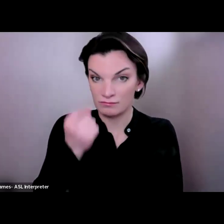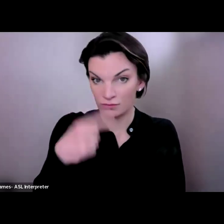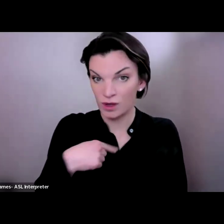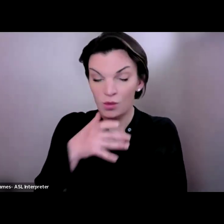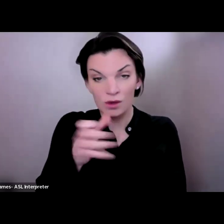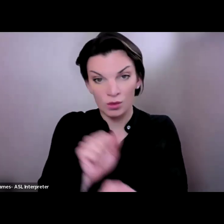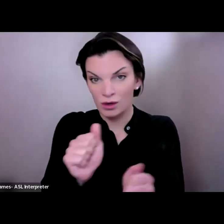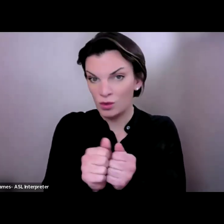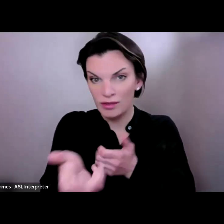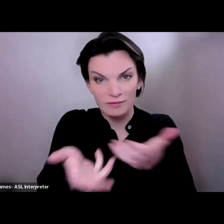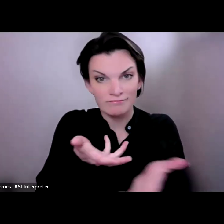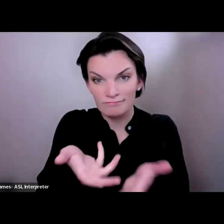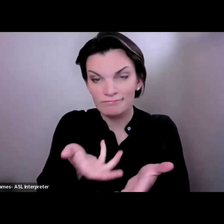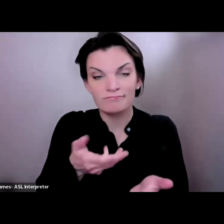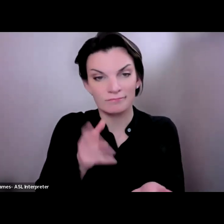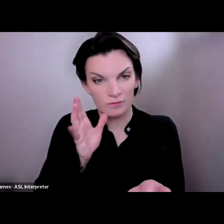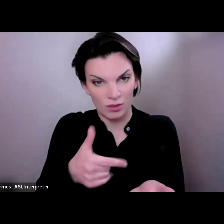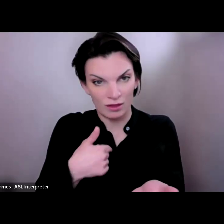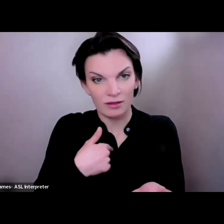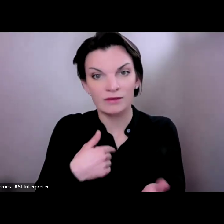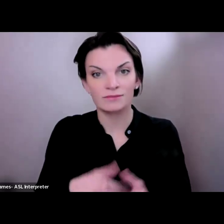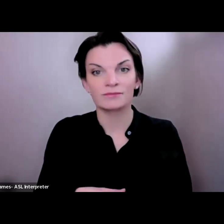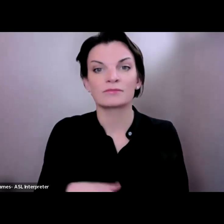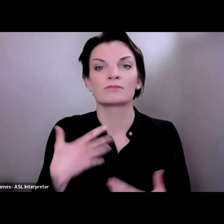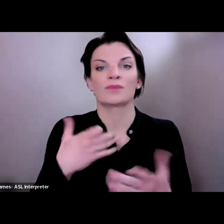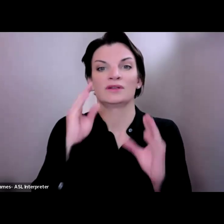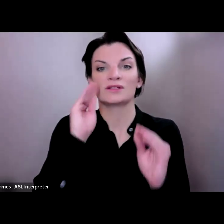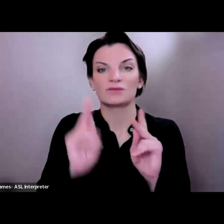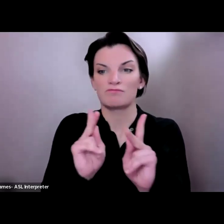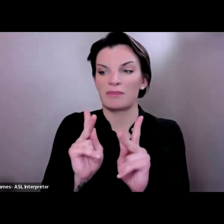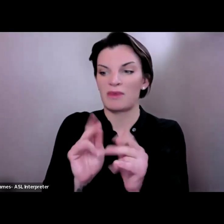do much for someone. We want to teach people how to kind of solve their own challenges and